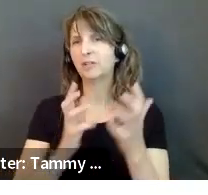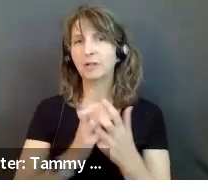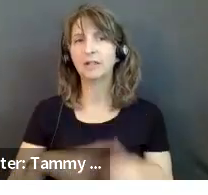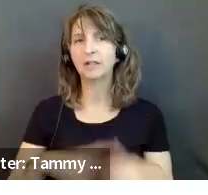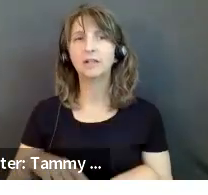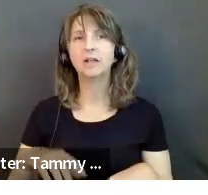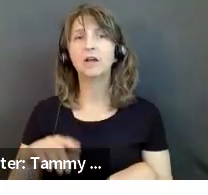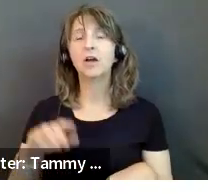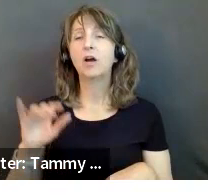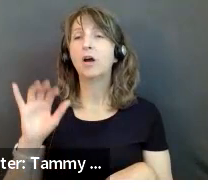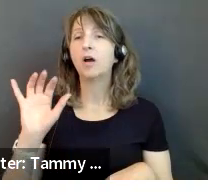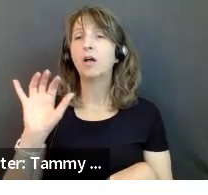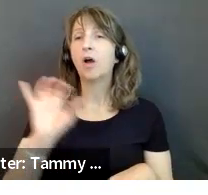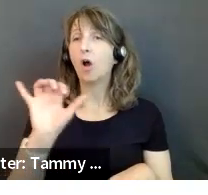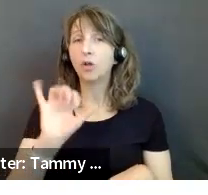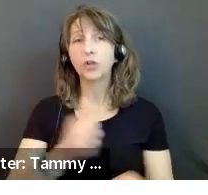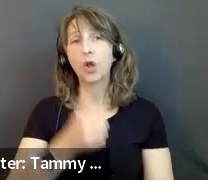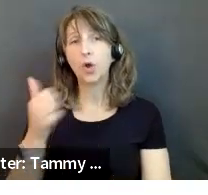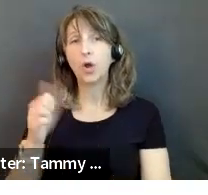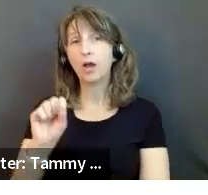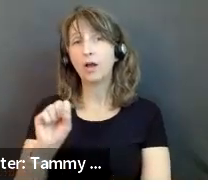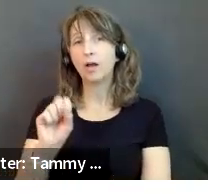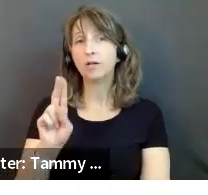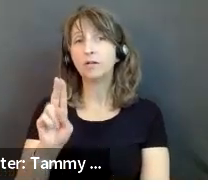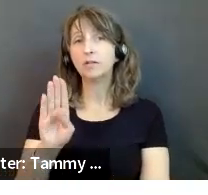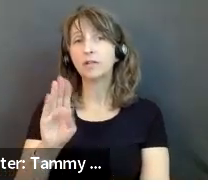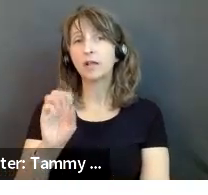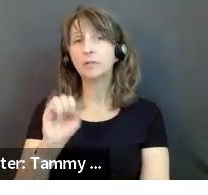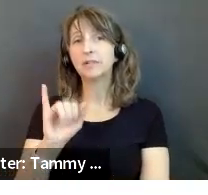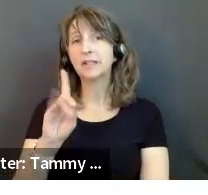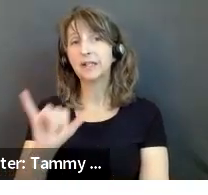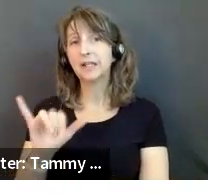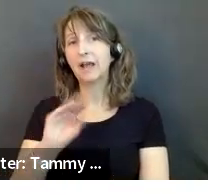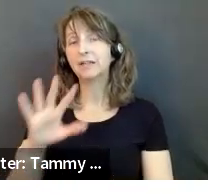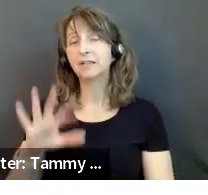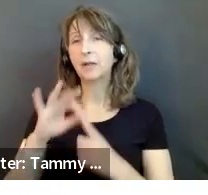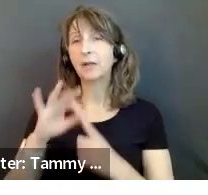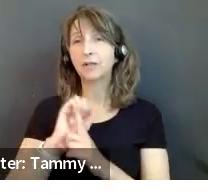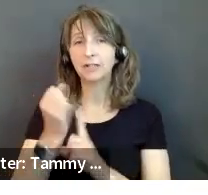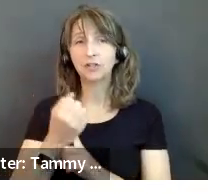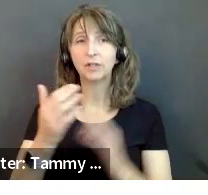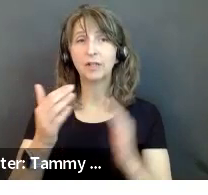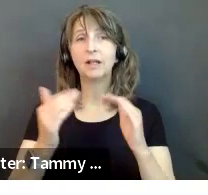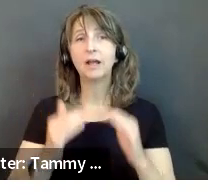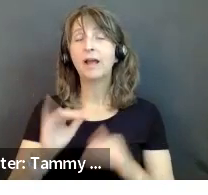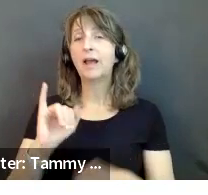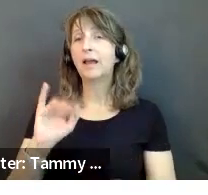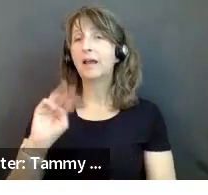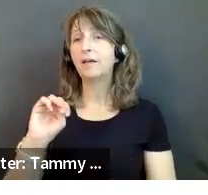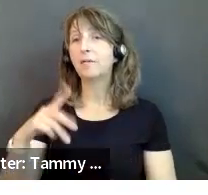There's also a subsidy and special condition. Impairment related work expenses. Which are the same as Ray covered with the SSI benefit.